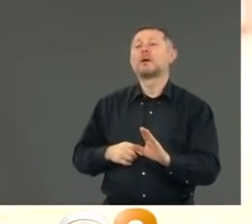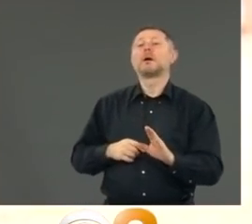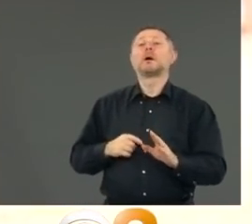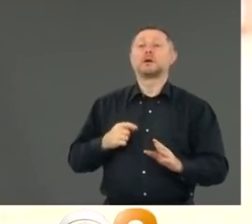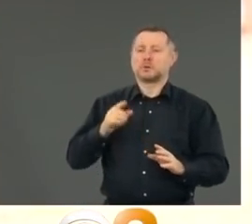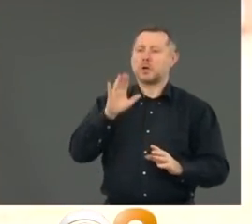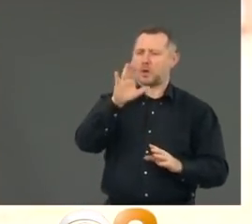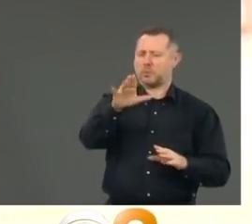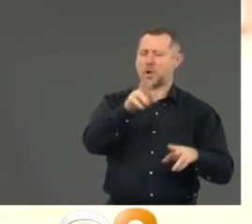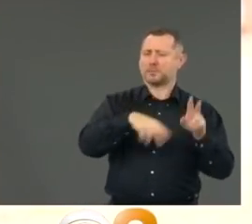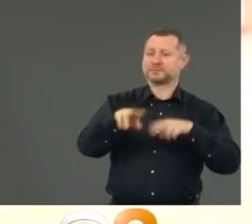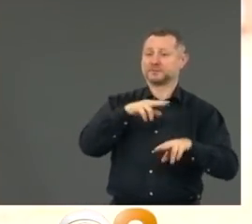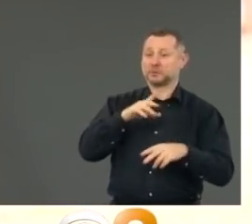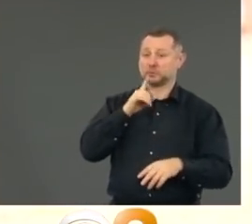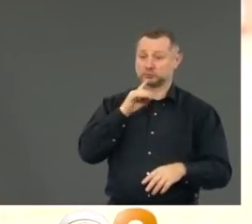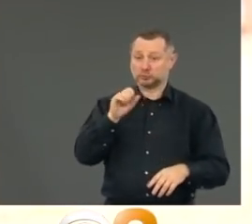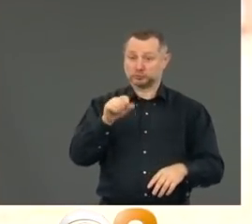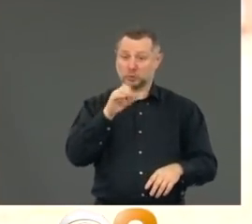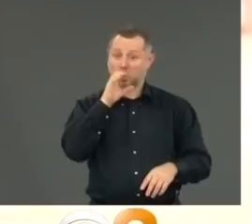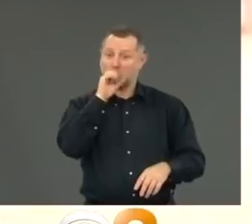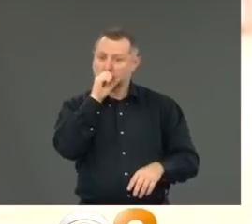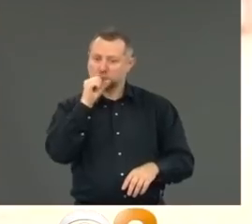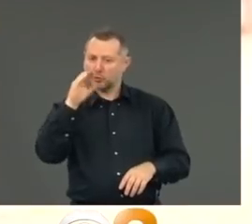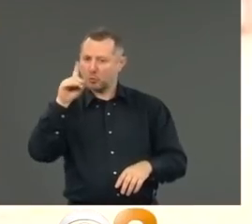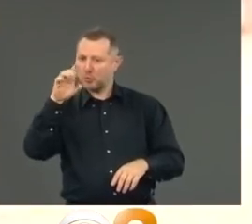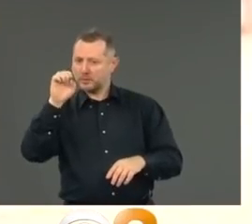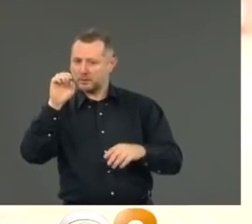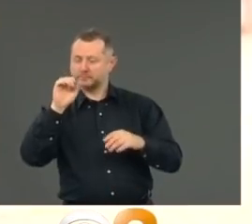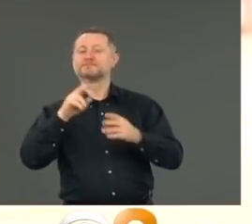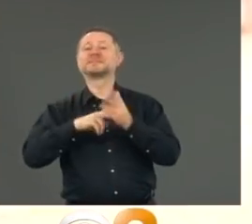QUESTION ].